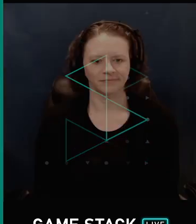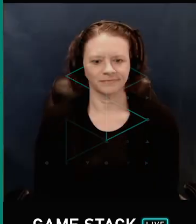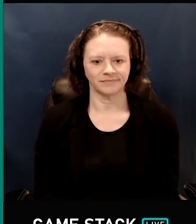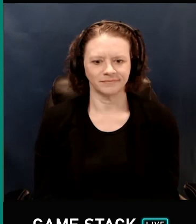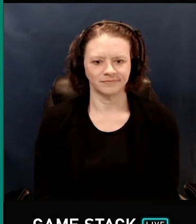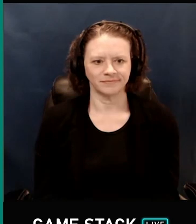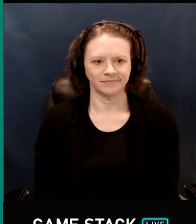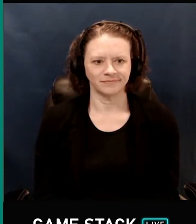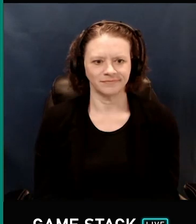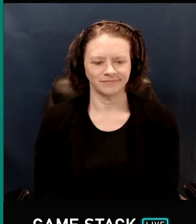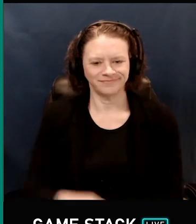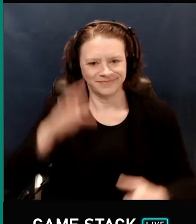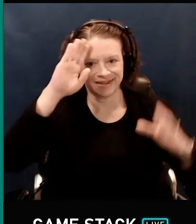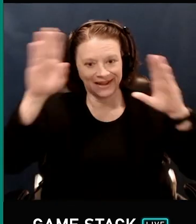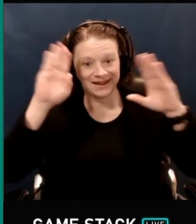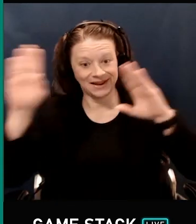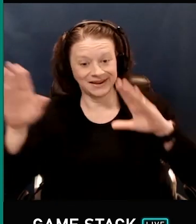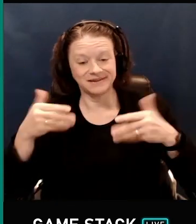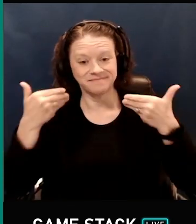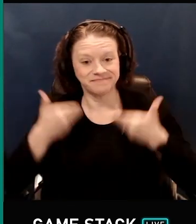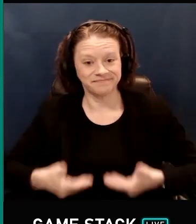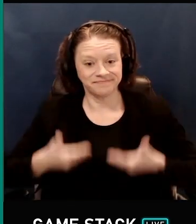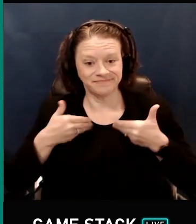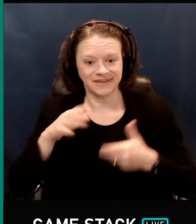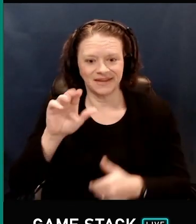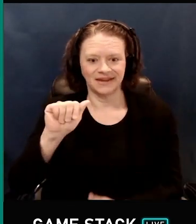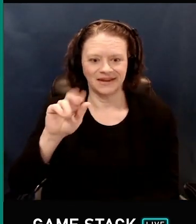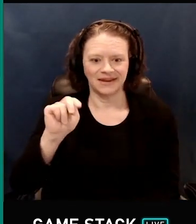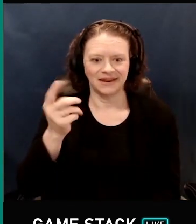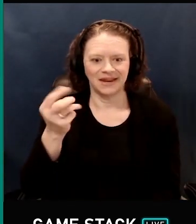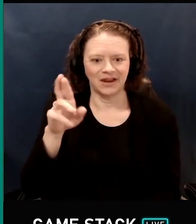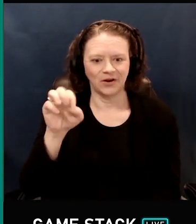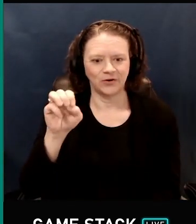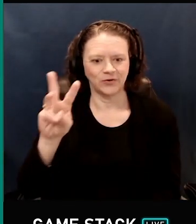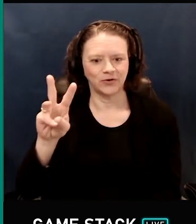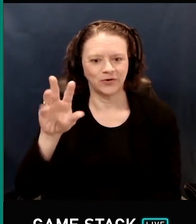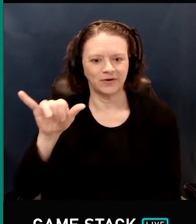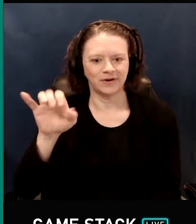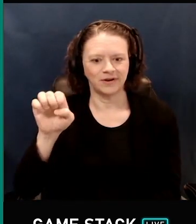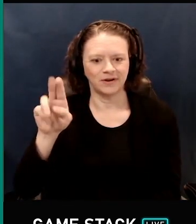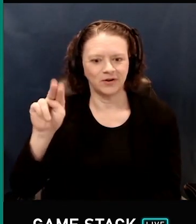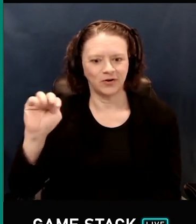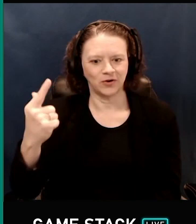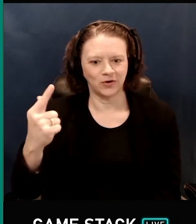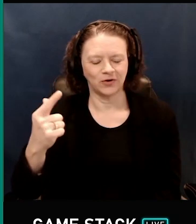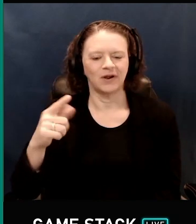Hi. So I'm Andrew, Andrew Yeung on the Microsoft Graphics team, you can kind of tell from the shirt. My GSL shirt says